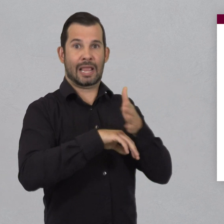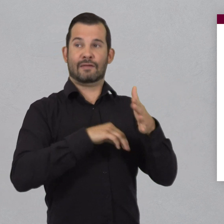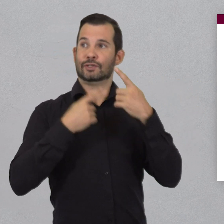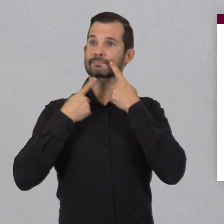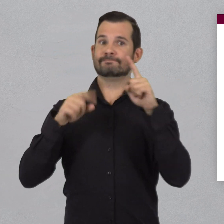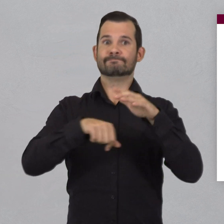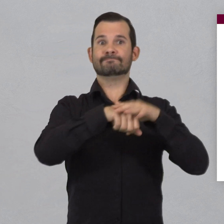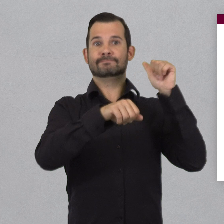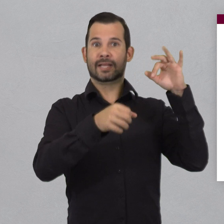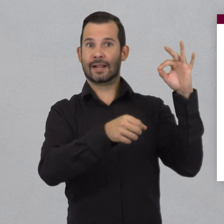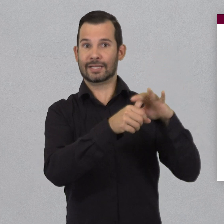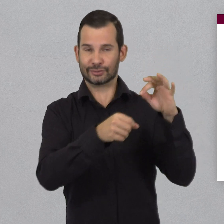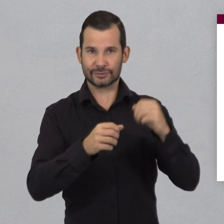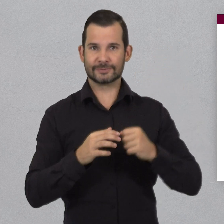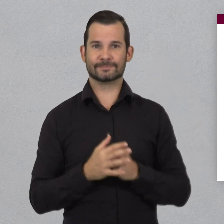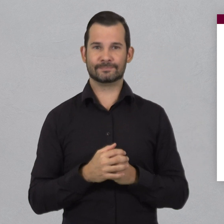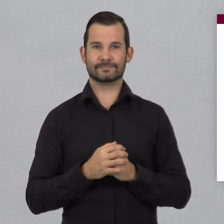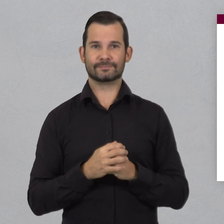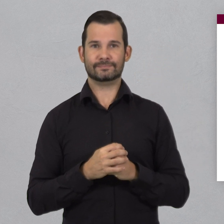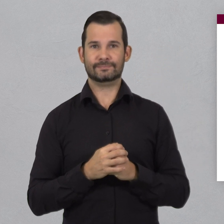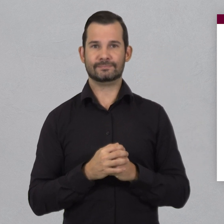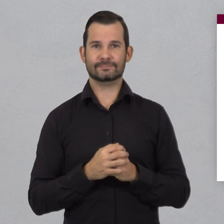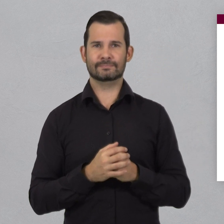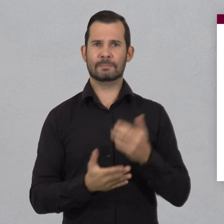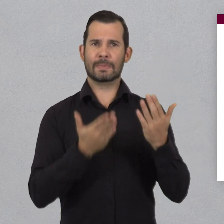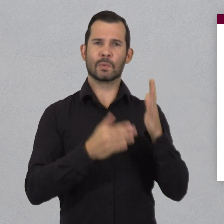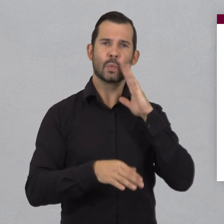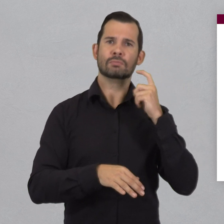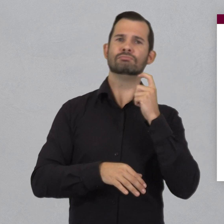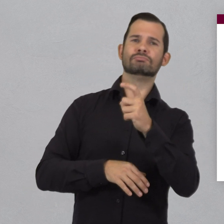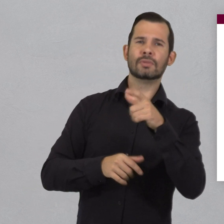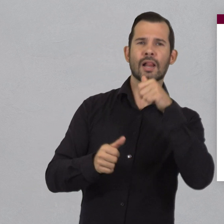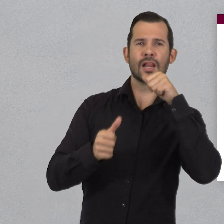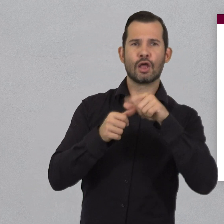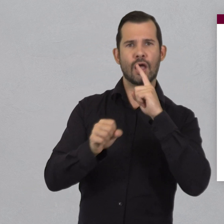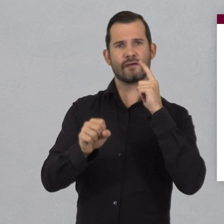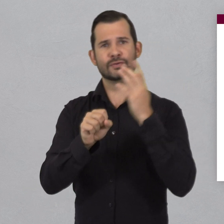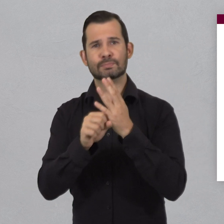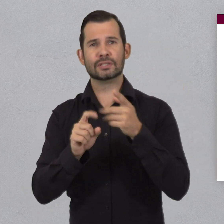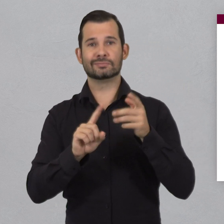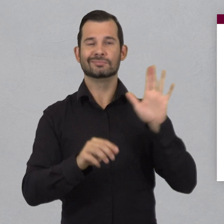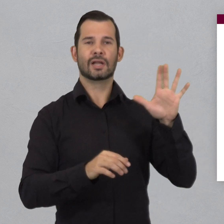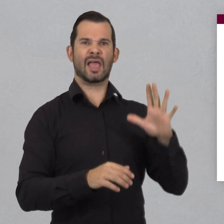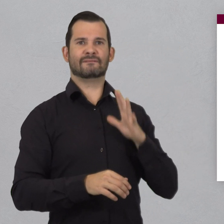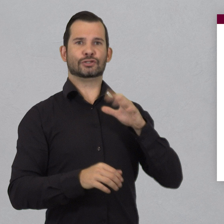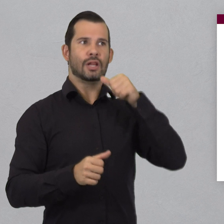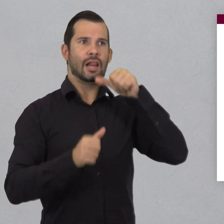after an election is called. It may issue a letter of confirmation on its official letterhead